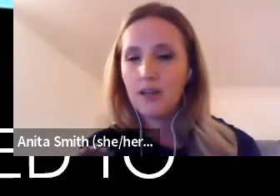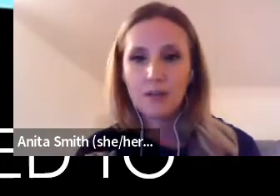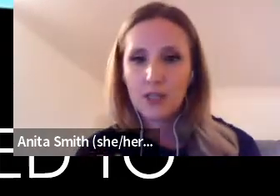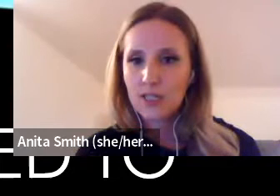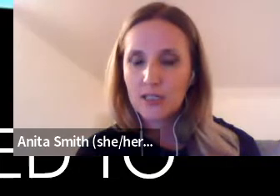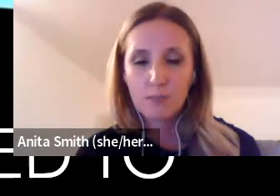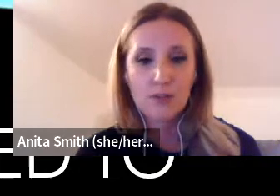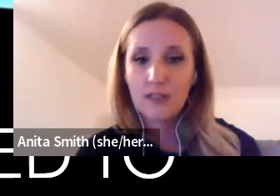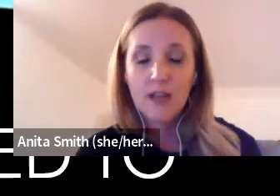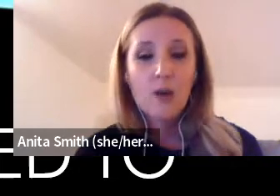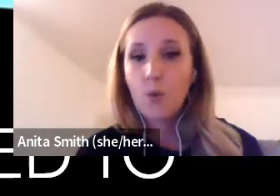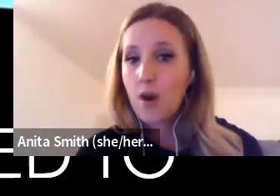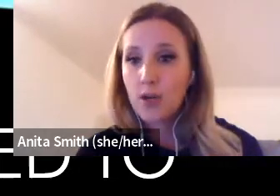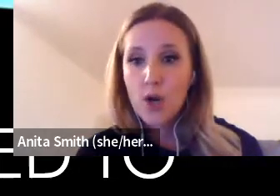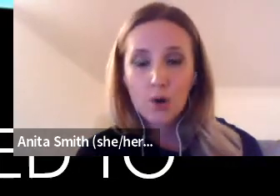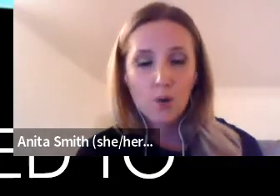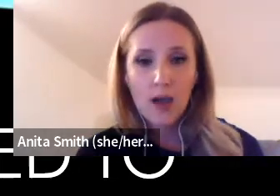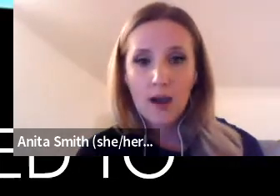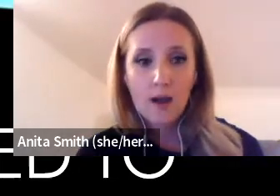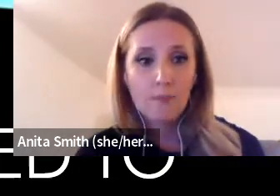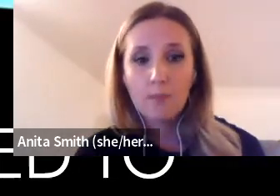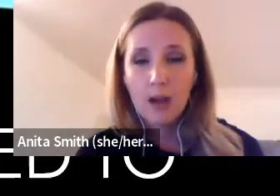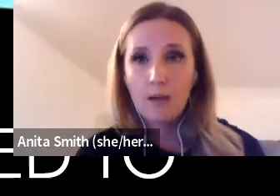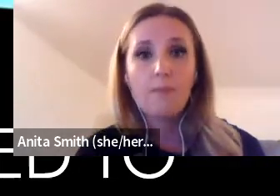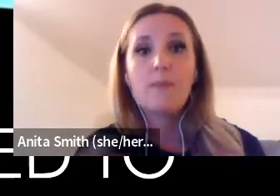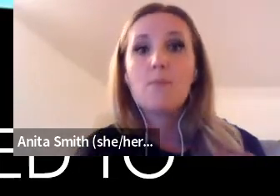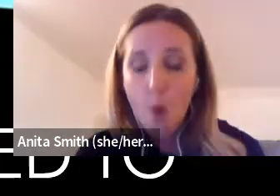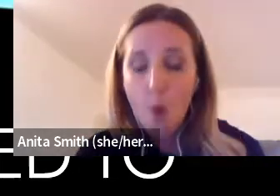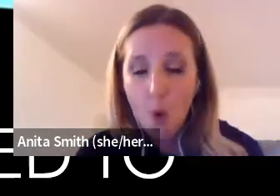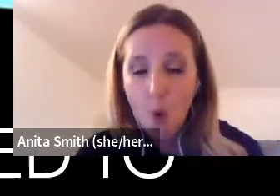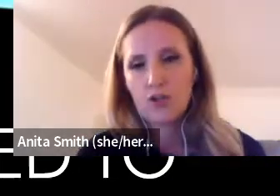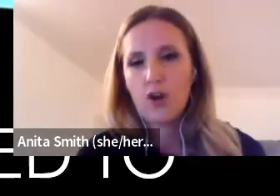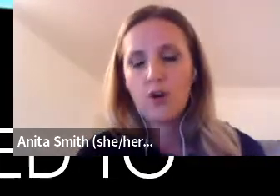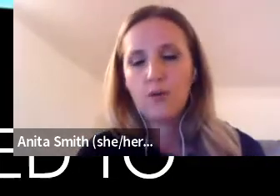Our media relations person will wanna know a bit more about your show.